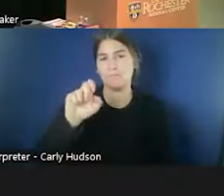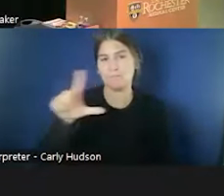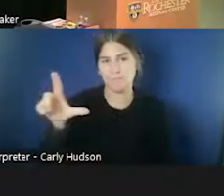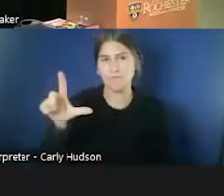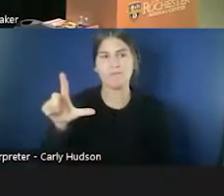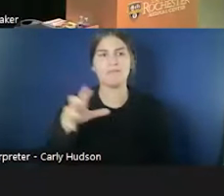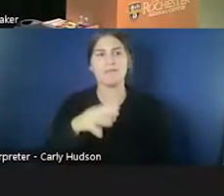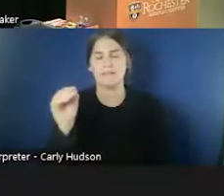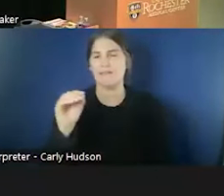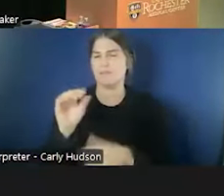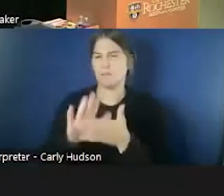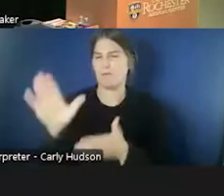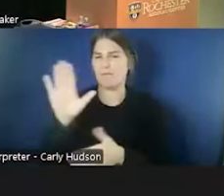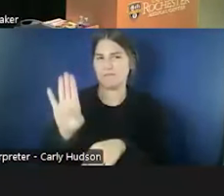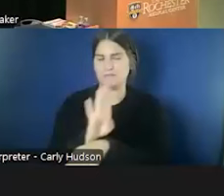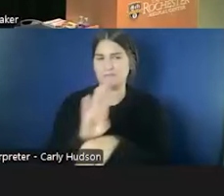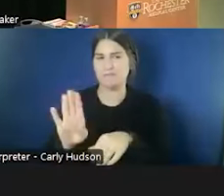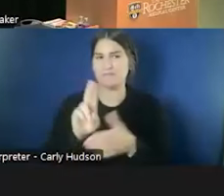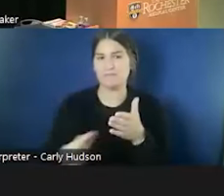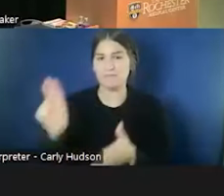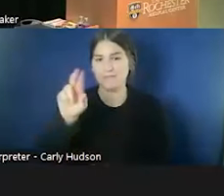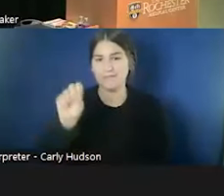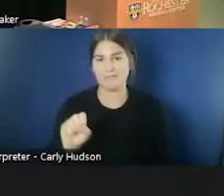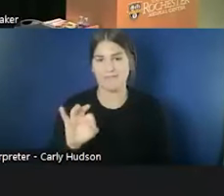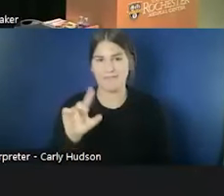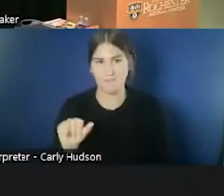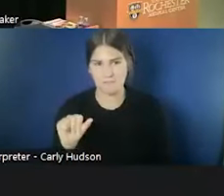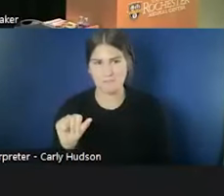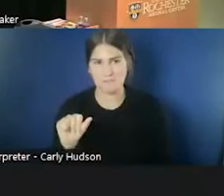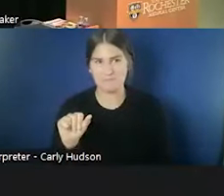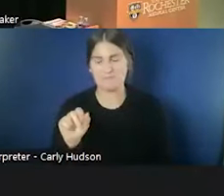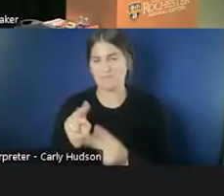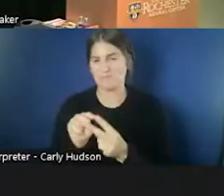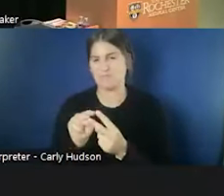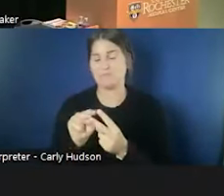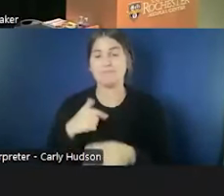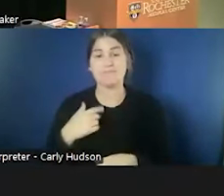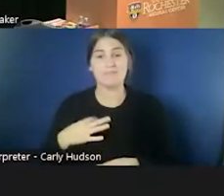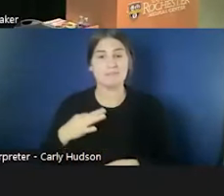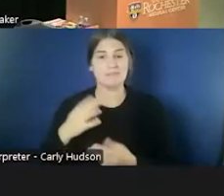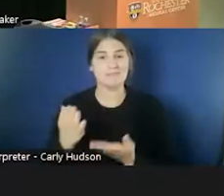of Business at the University of South Florida he was nominated for the Rochester Business journals